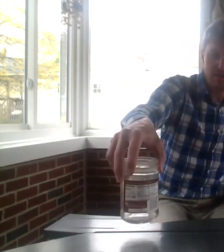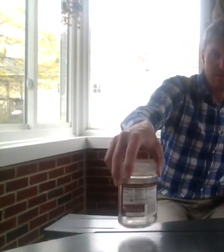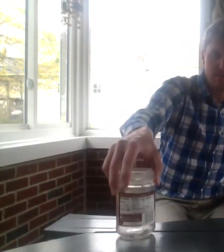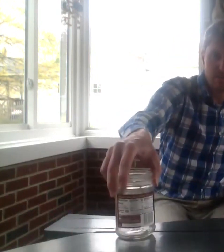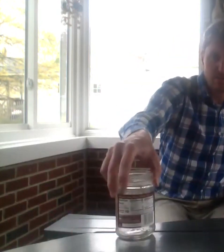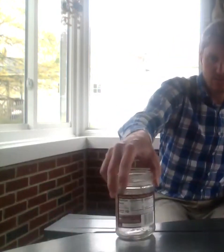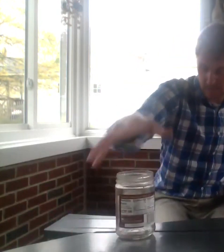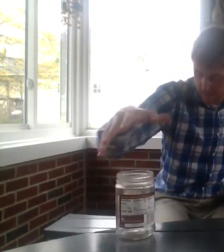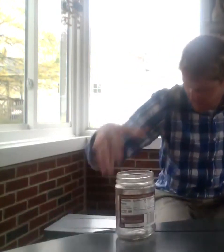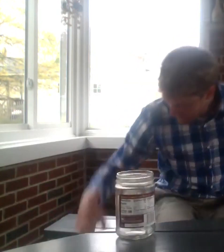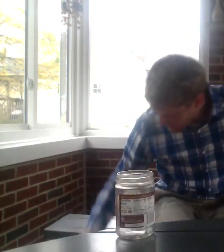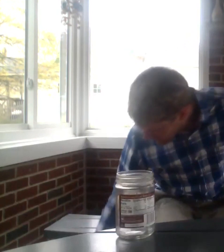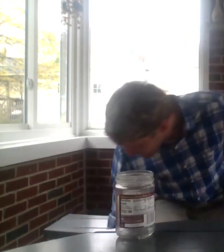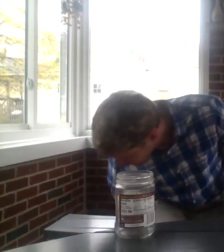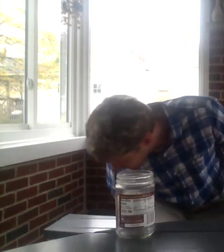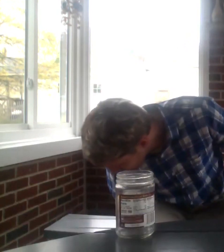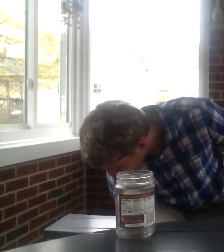You will need a piece of paper.